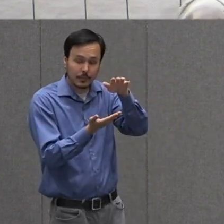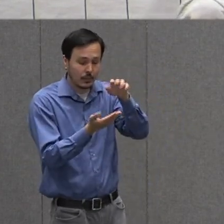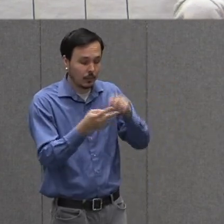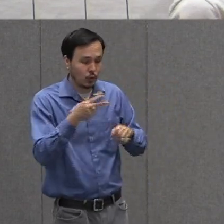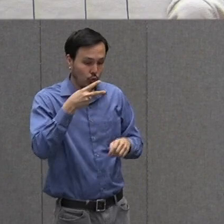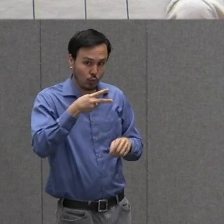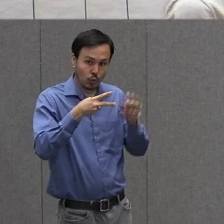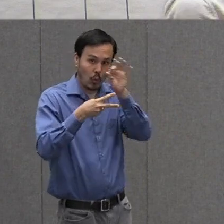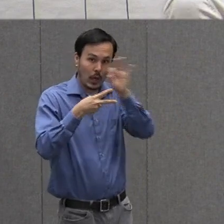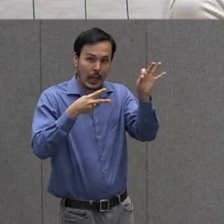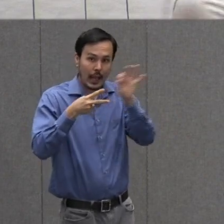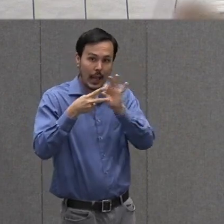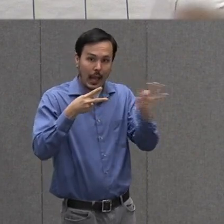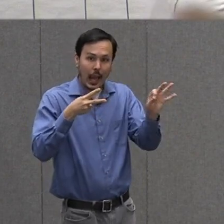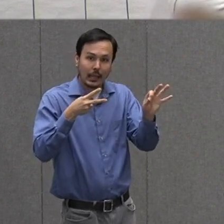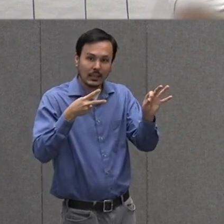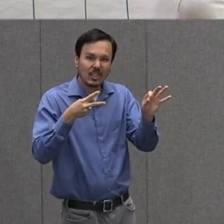The lines are grouped together.